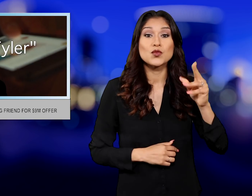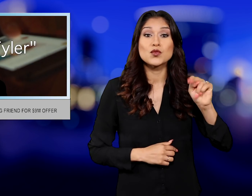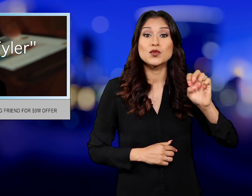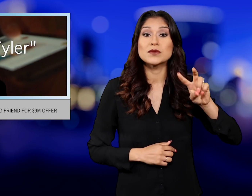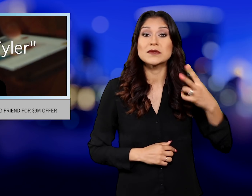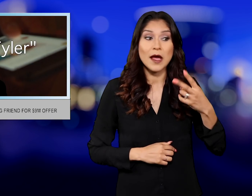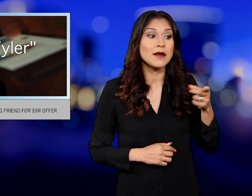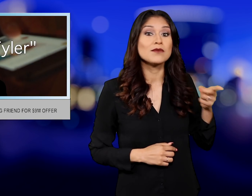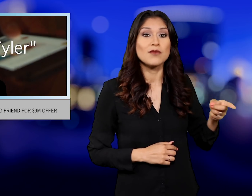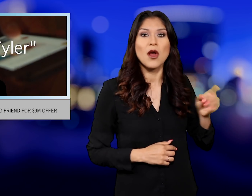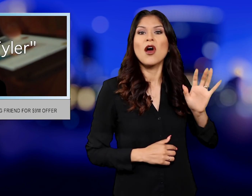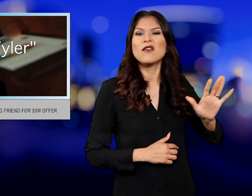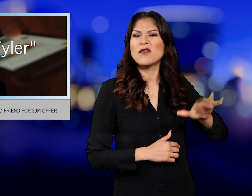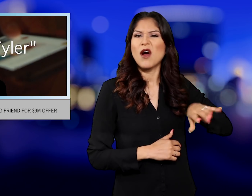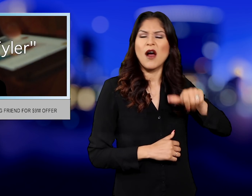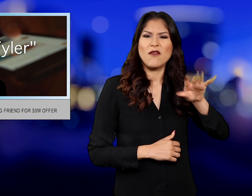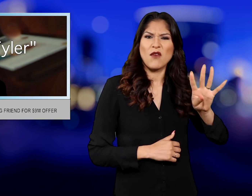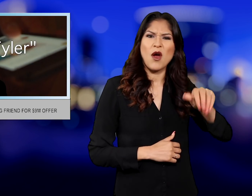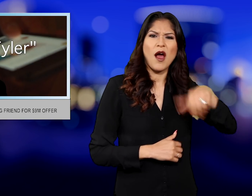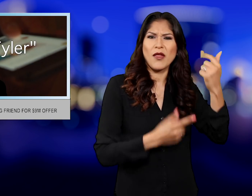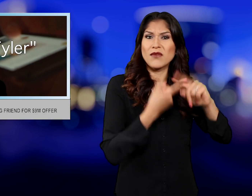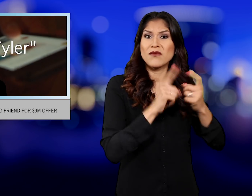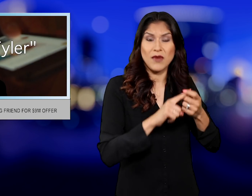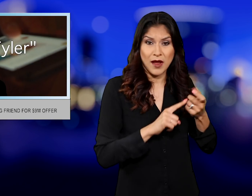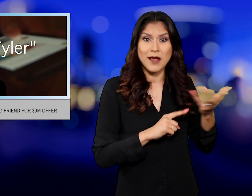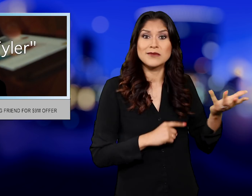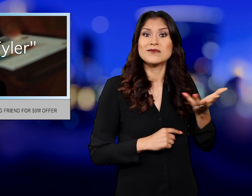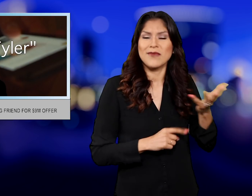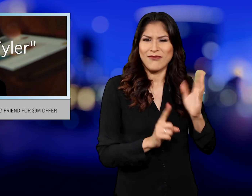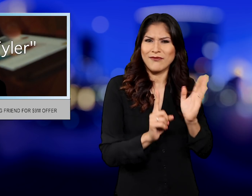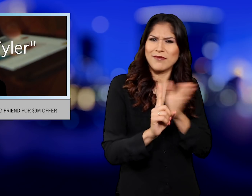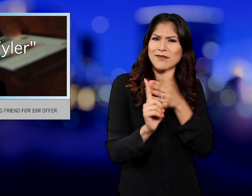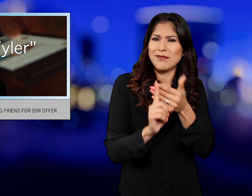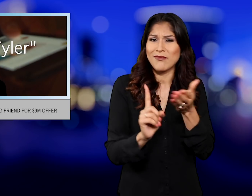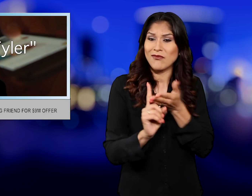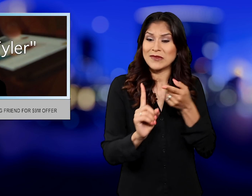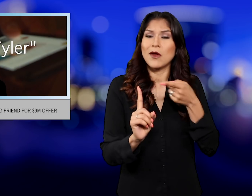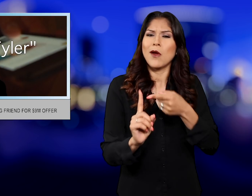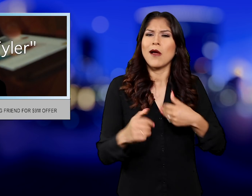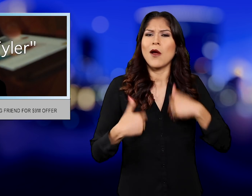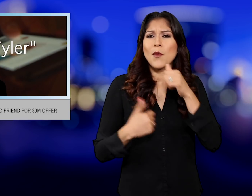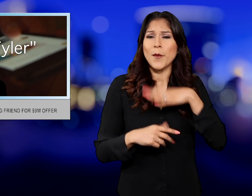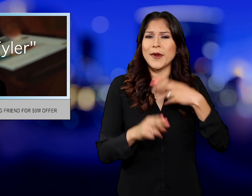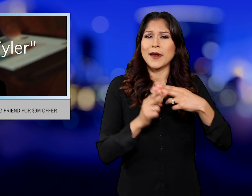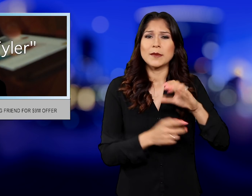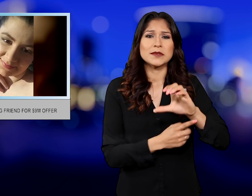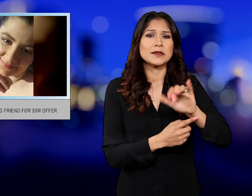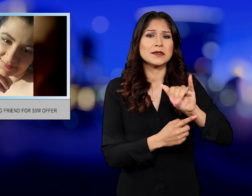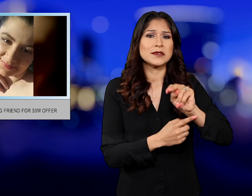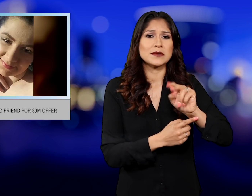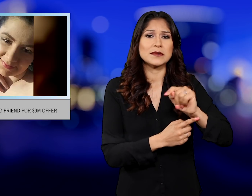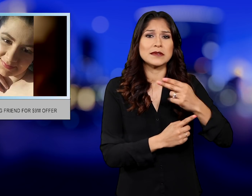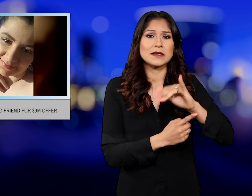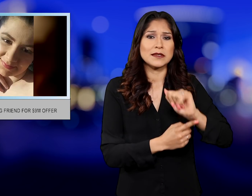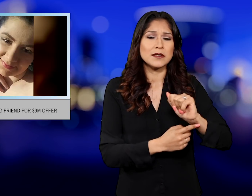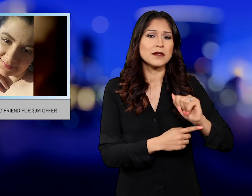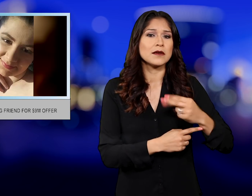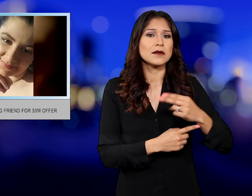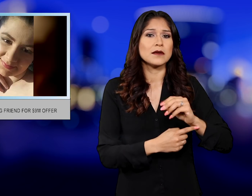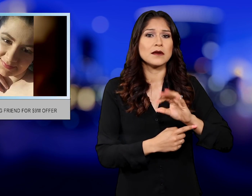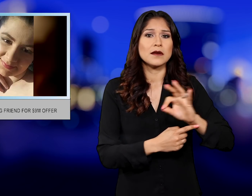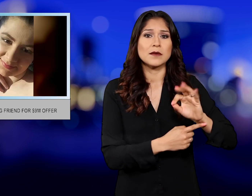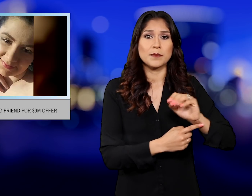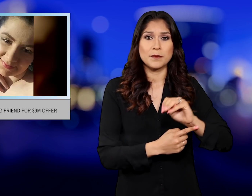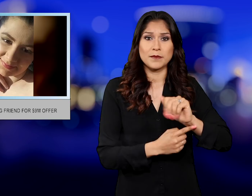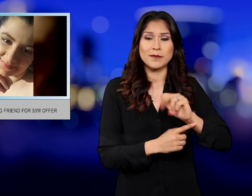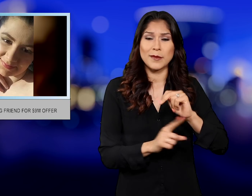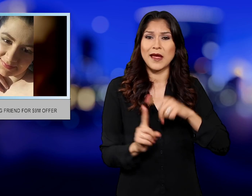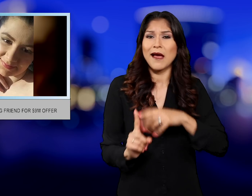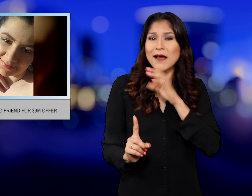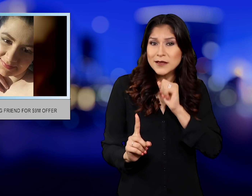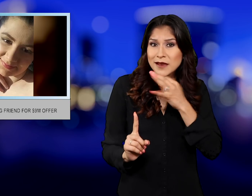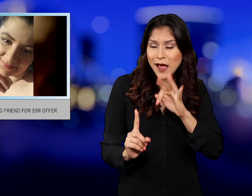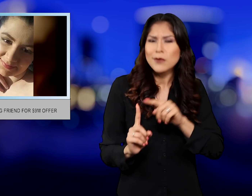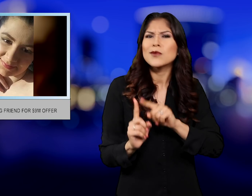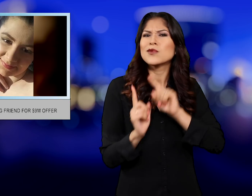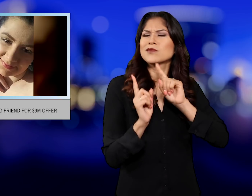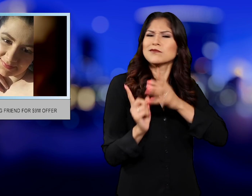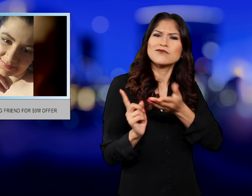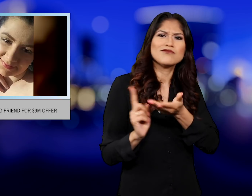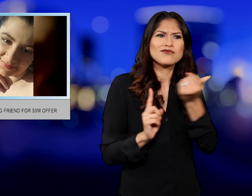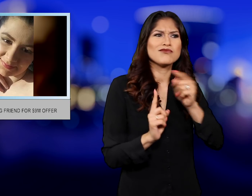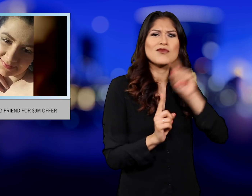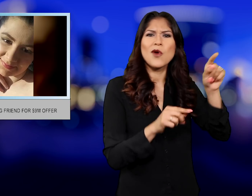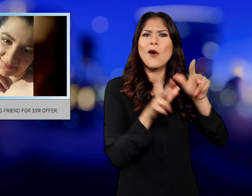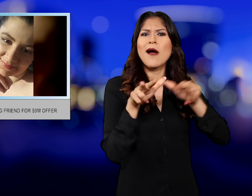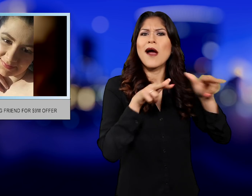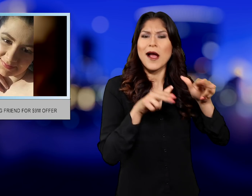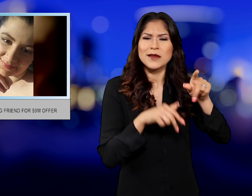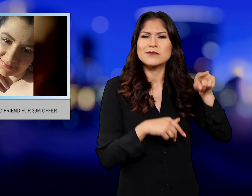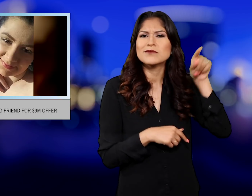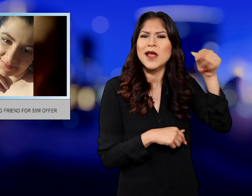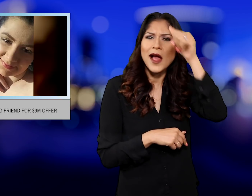On June 2 Brehmer and four of her friends lured 19-year-old Cynthia Hoffman on a hike